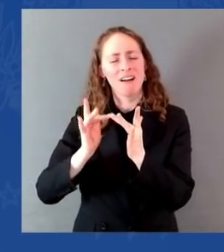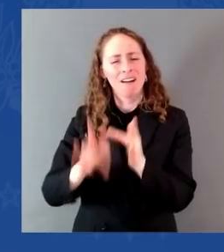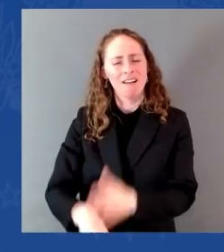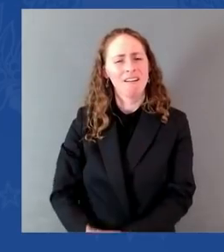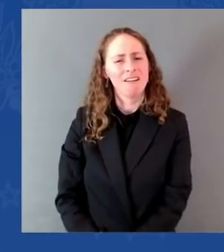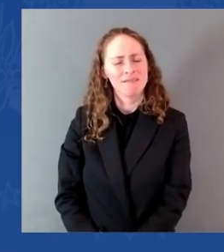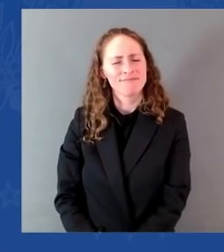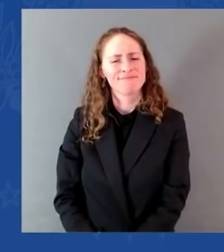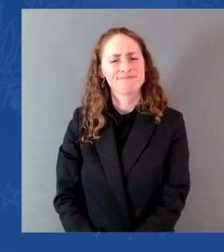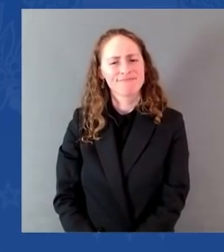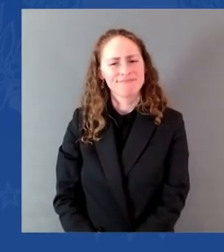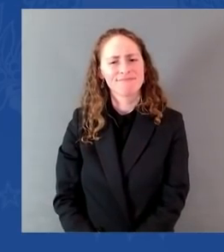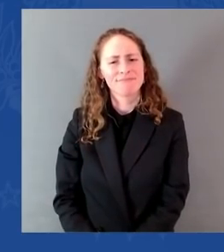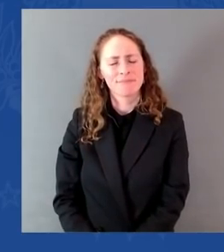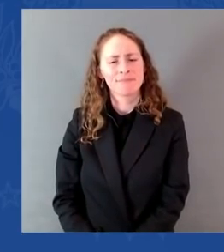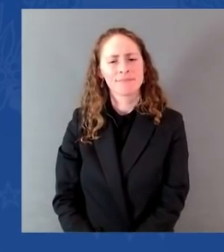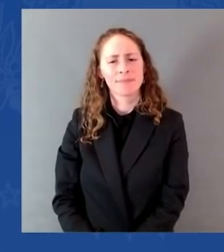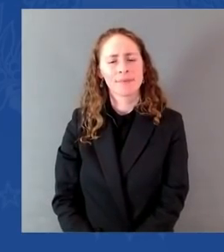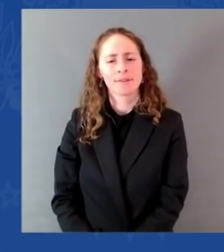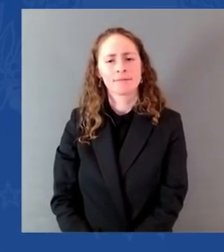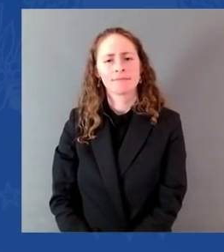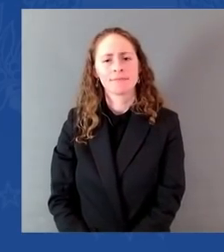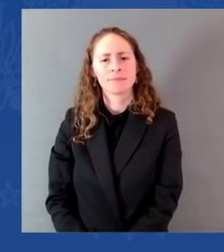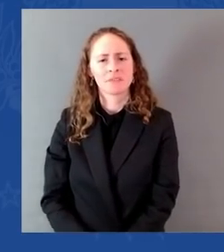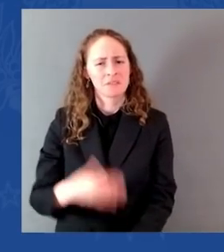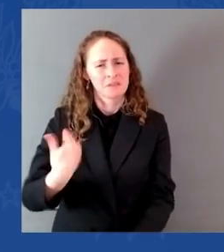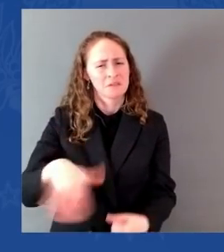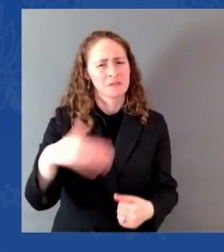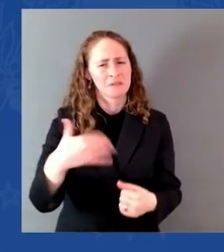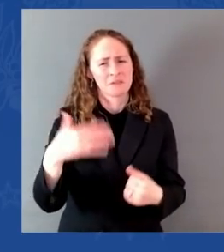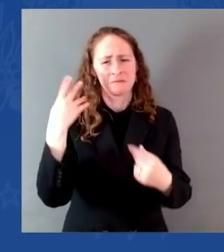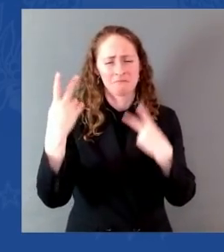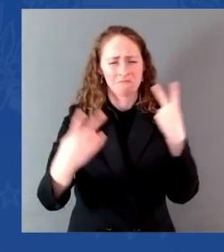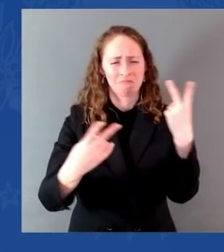extreme weather events cost this country $99 billion.